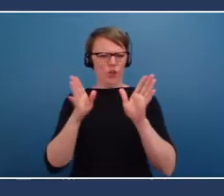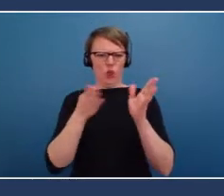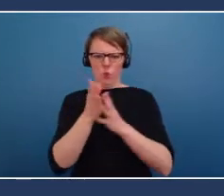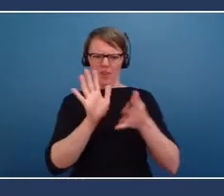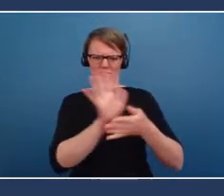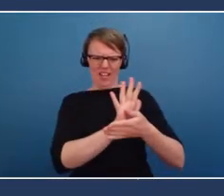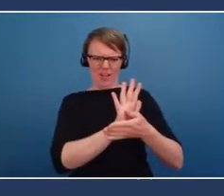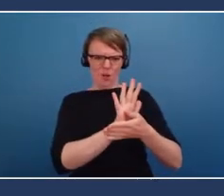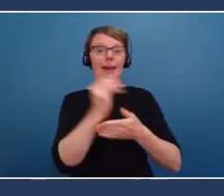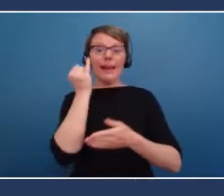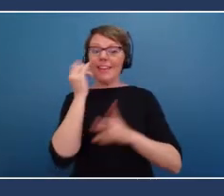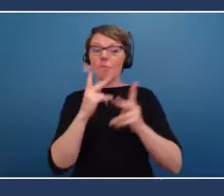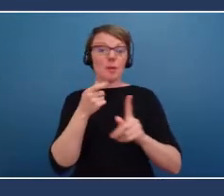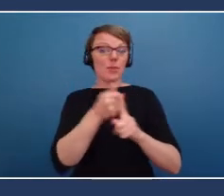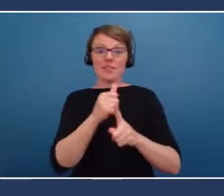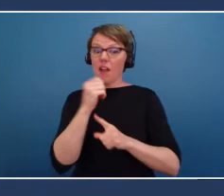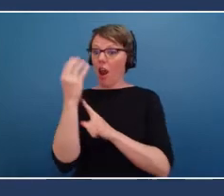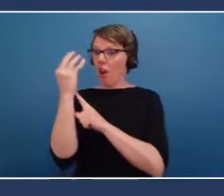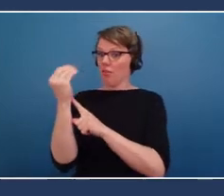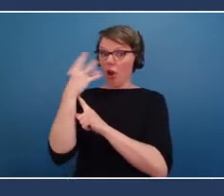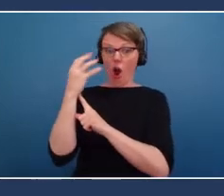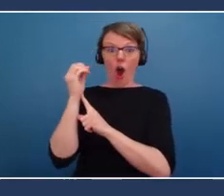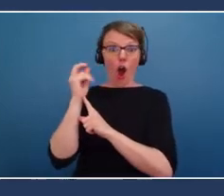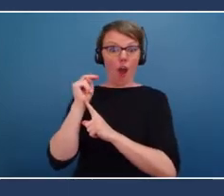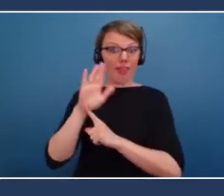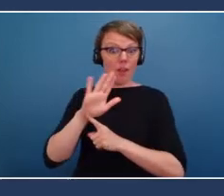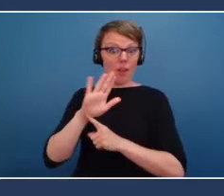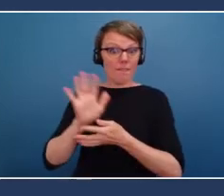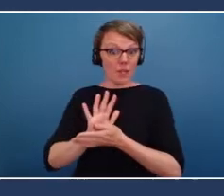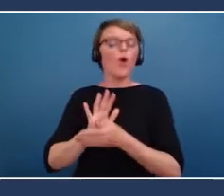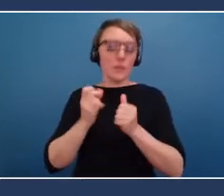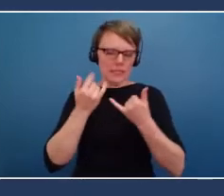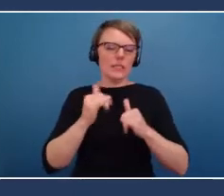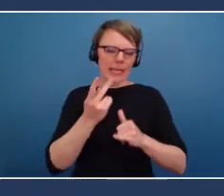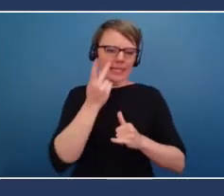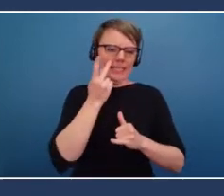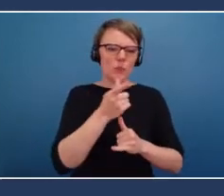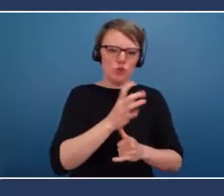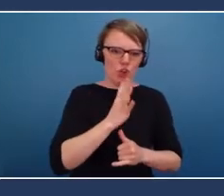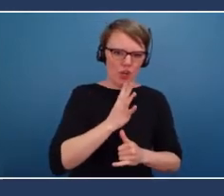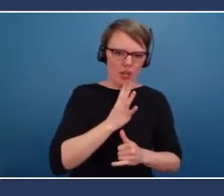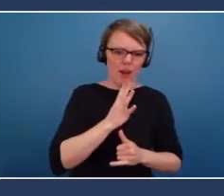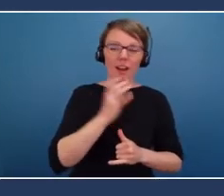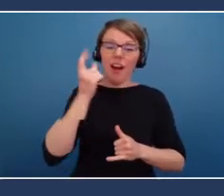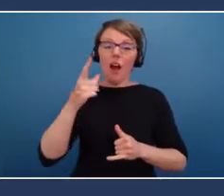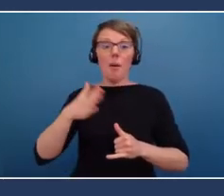can see who is saying those words at that point. I, quite often, because I work across these different time zones, I am often just catching